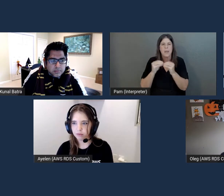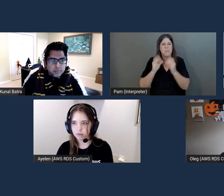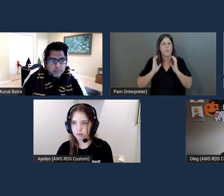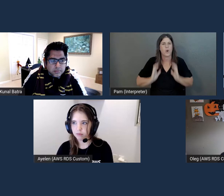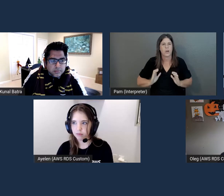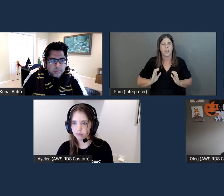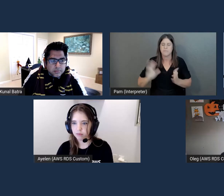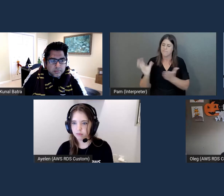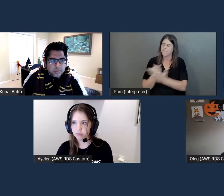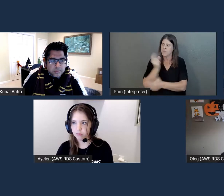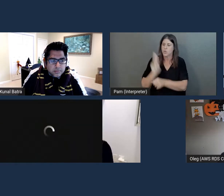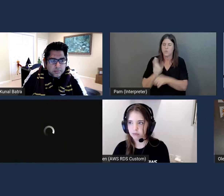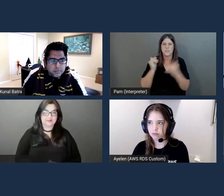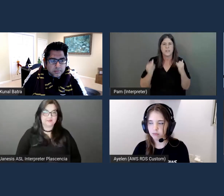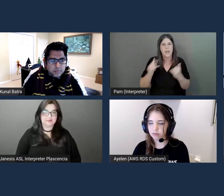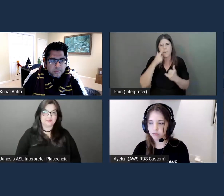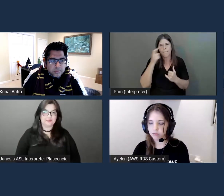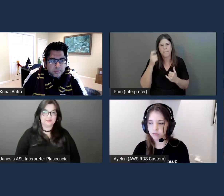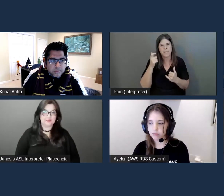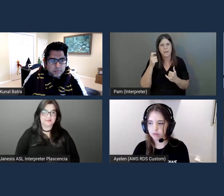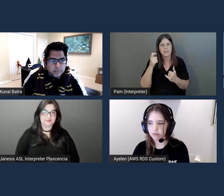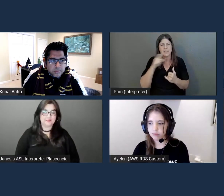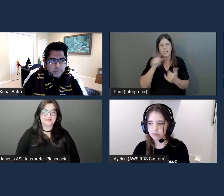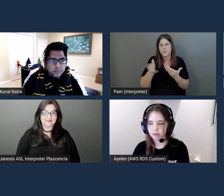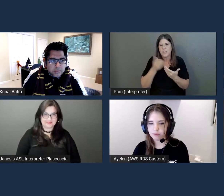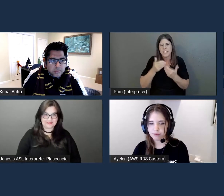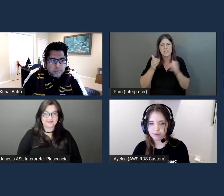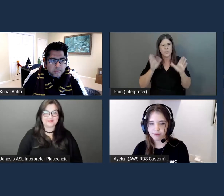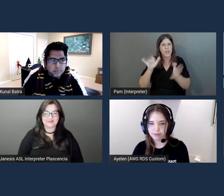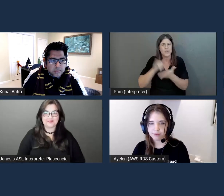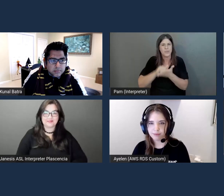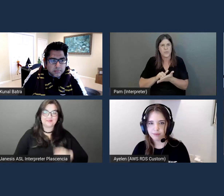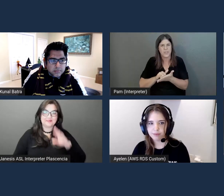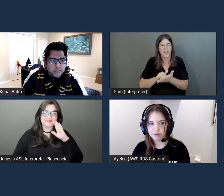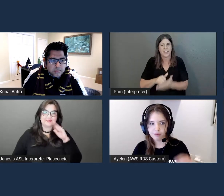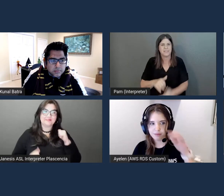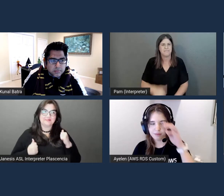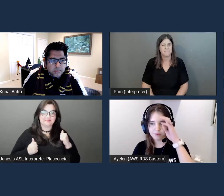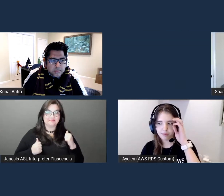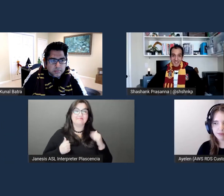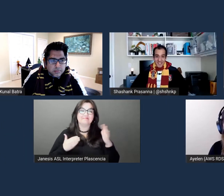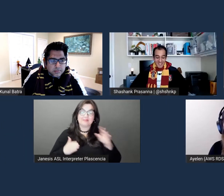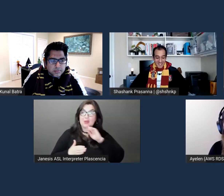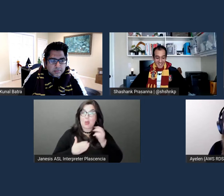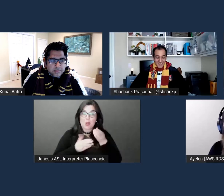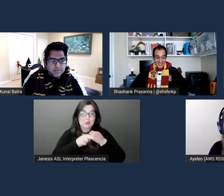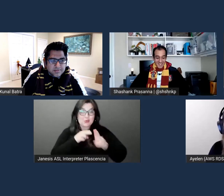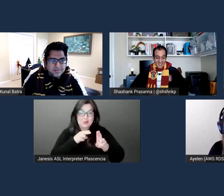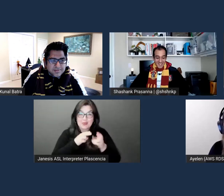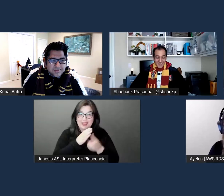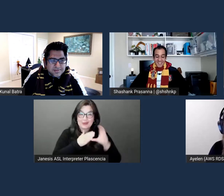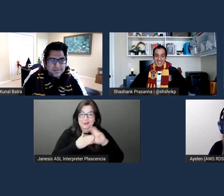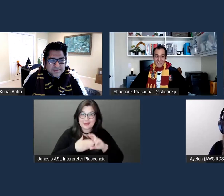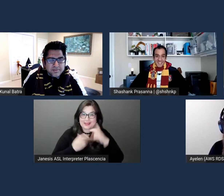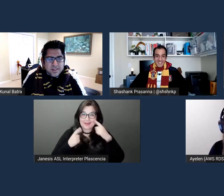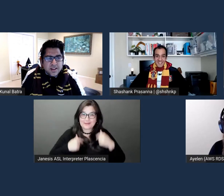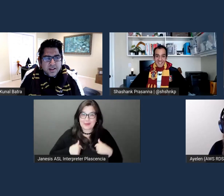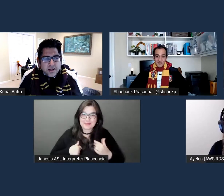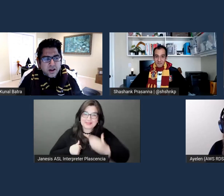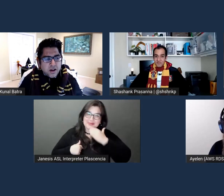because it's such an easy way to do this. And that was a quick recap for me, thanks. Sure.